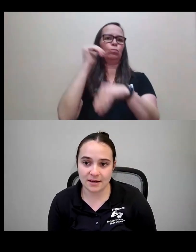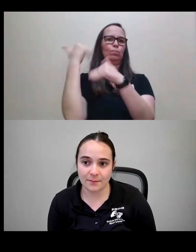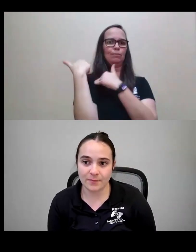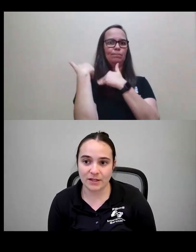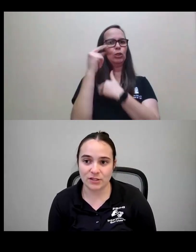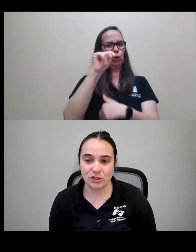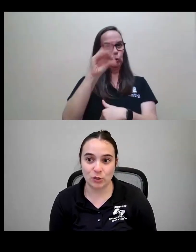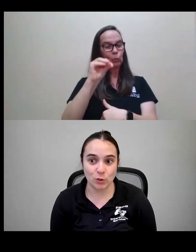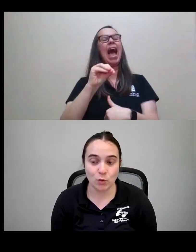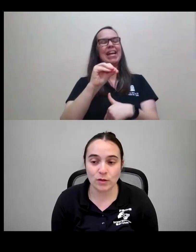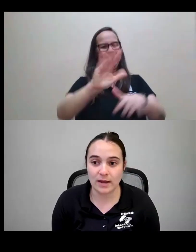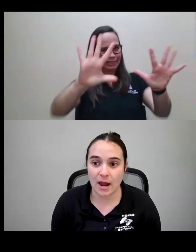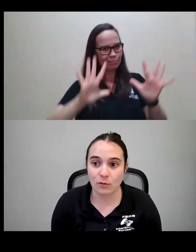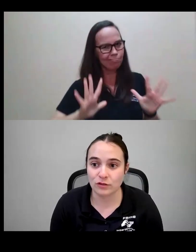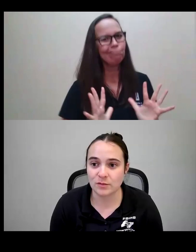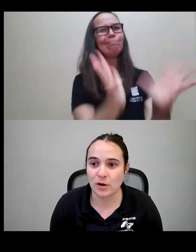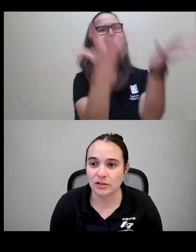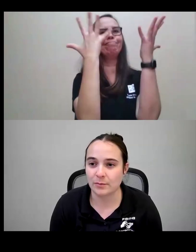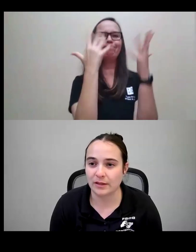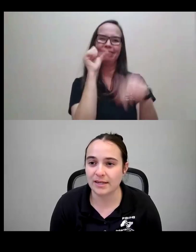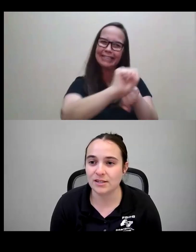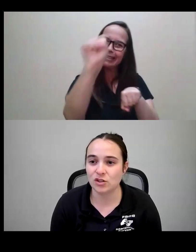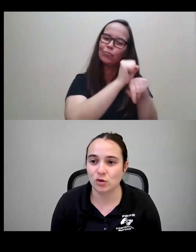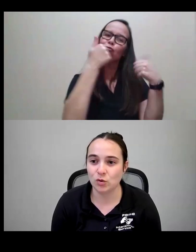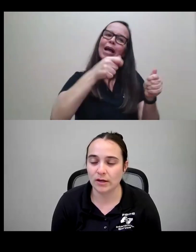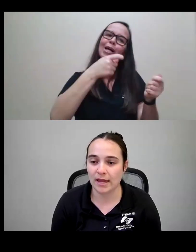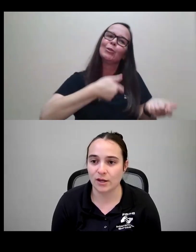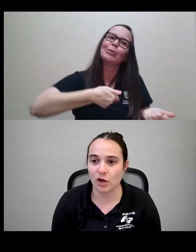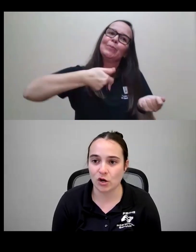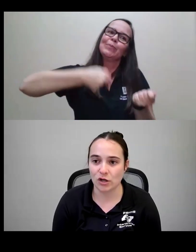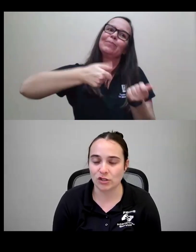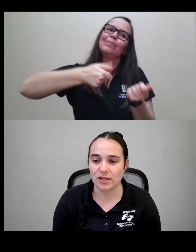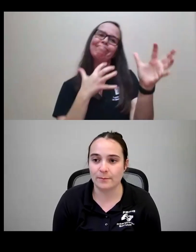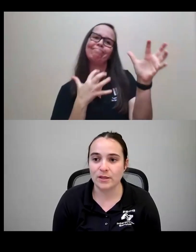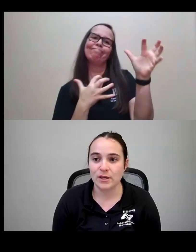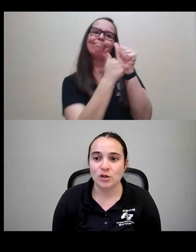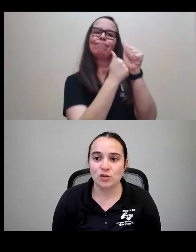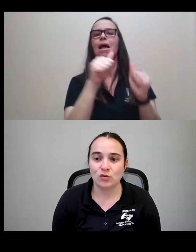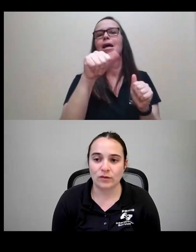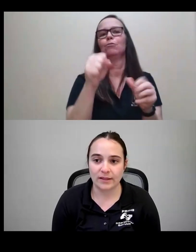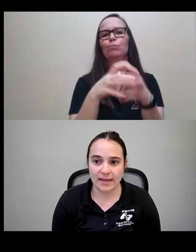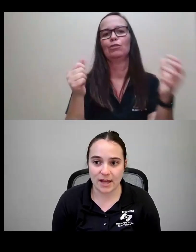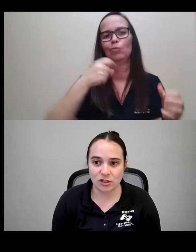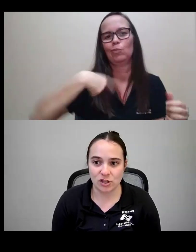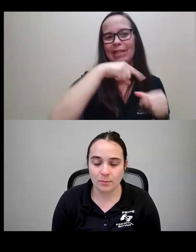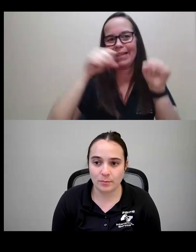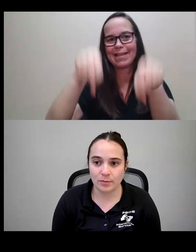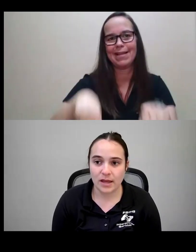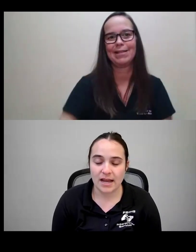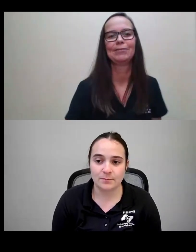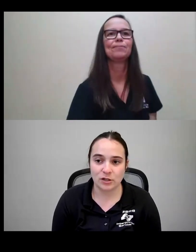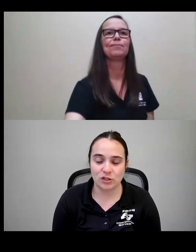system, that's you and our responsibility to again encourage them to really catch up as